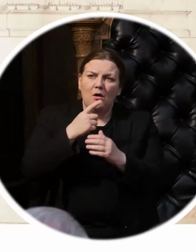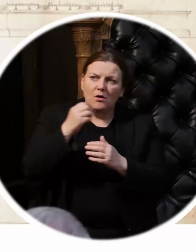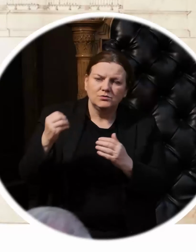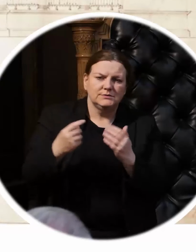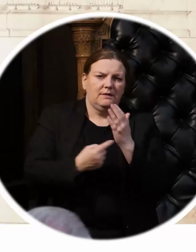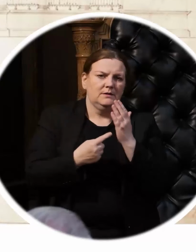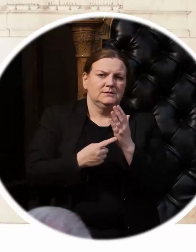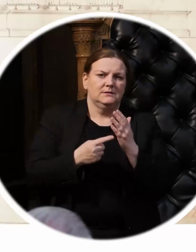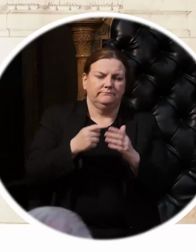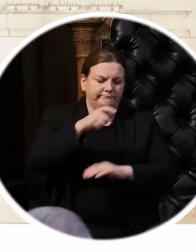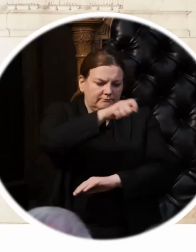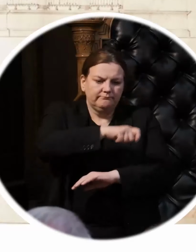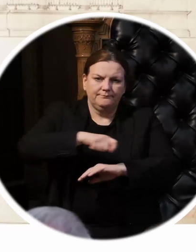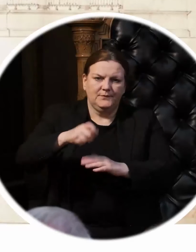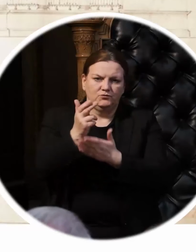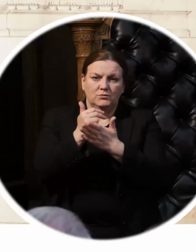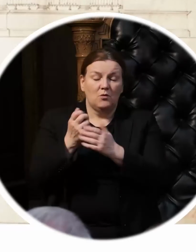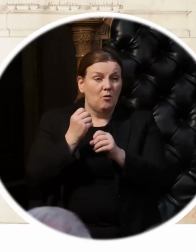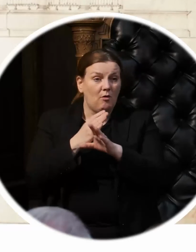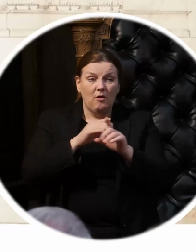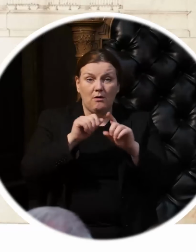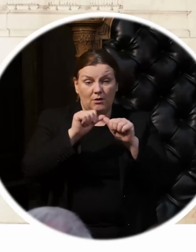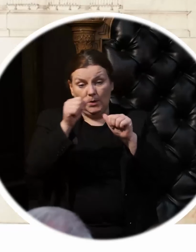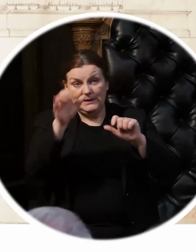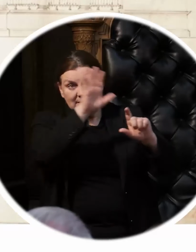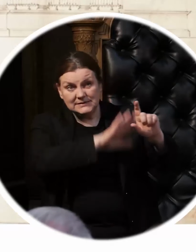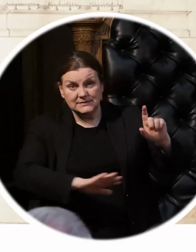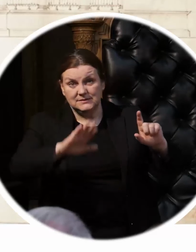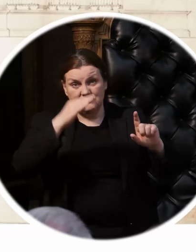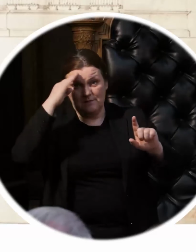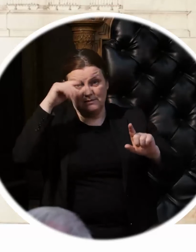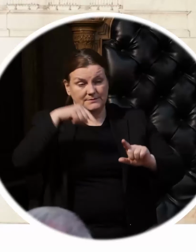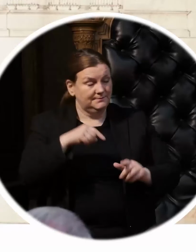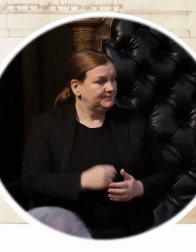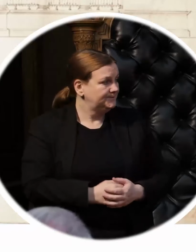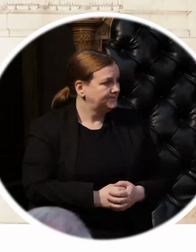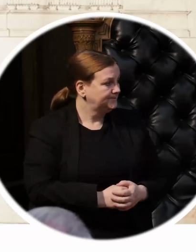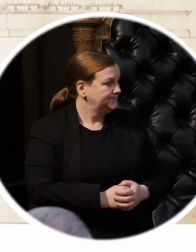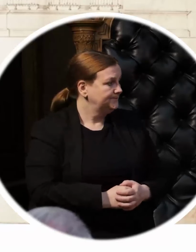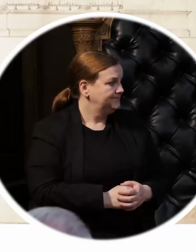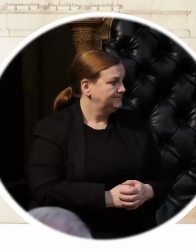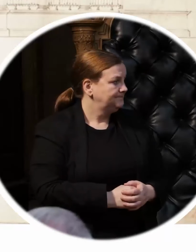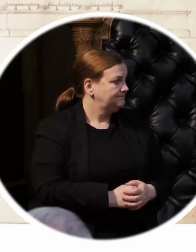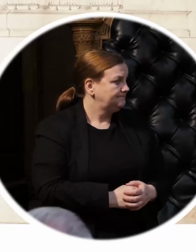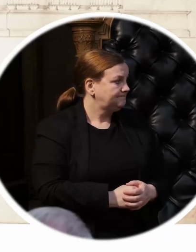architectural drawings for all the railway companies in Ireland. And this is, I've actually had to enhance this in